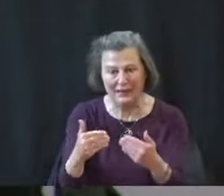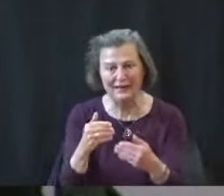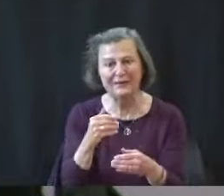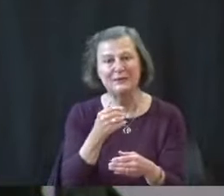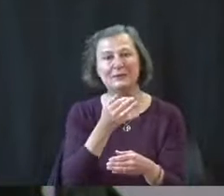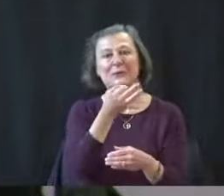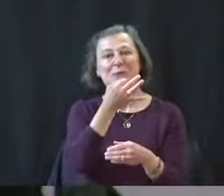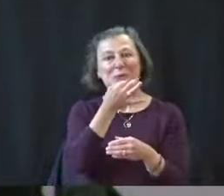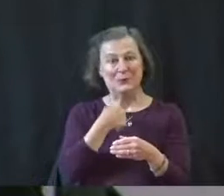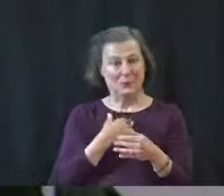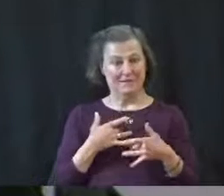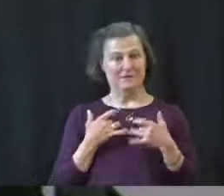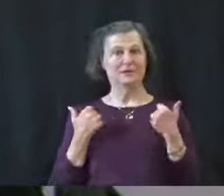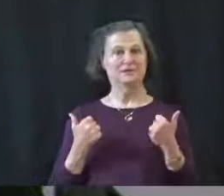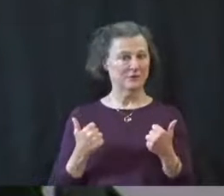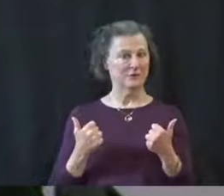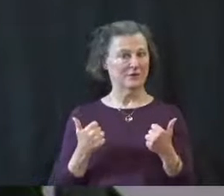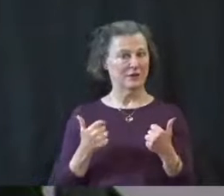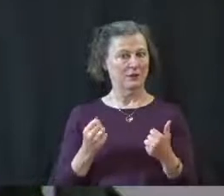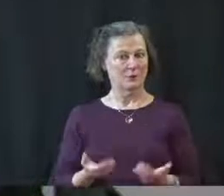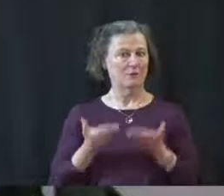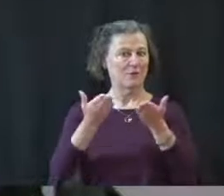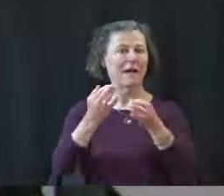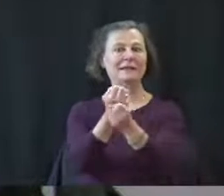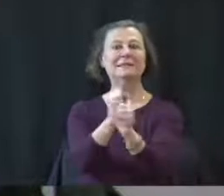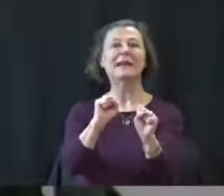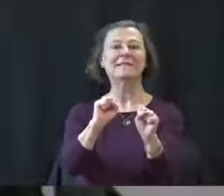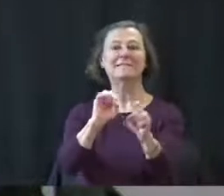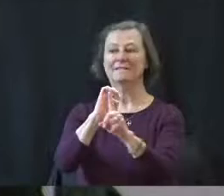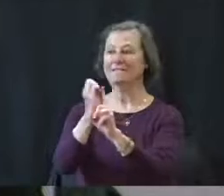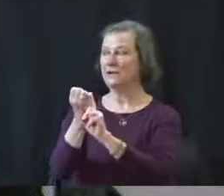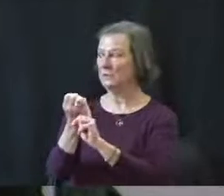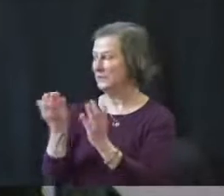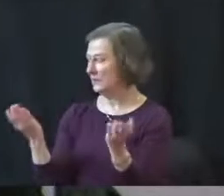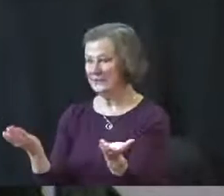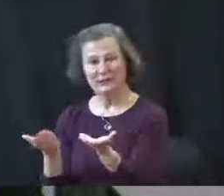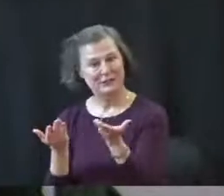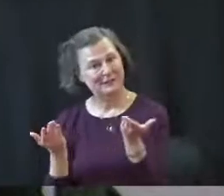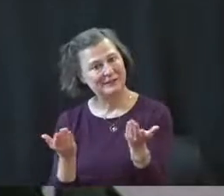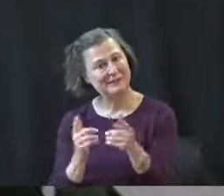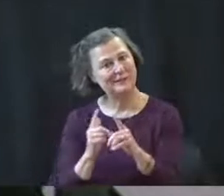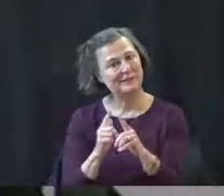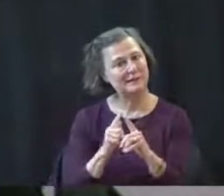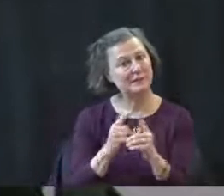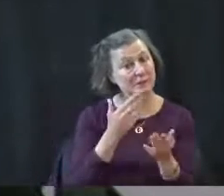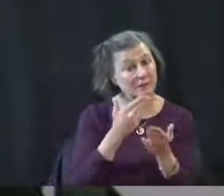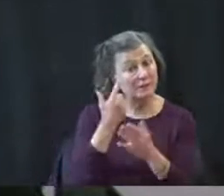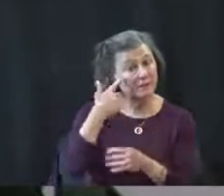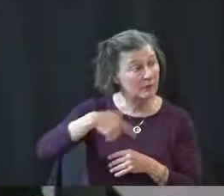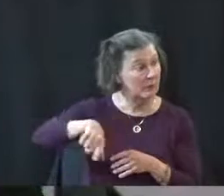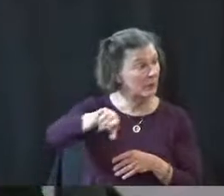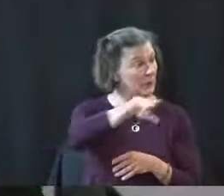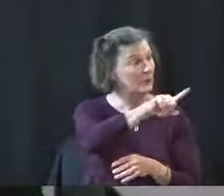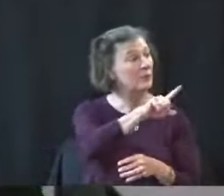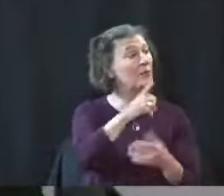as we feel good about providing a safe environment here. But it's good for you to be preparing yourselves.